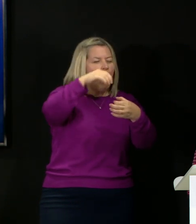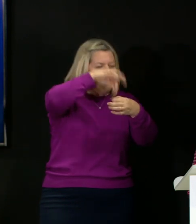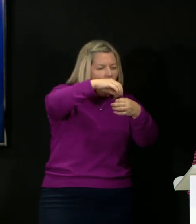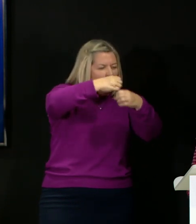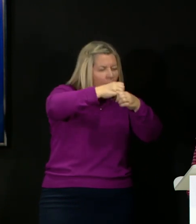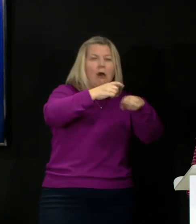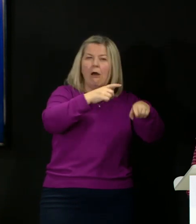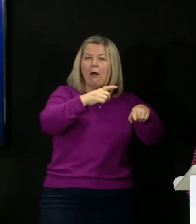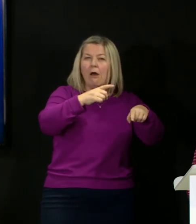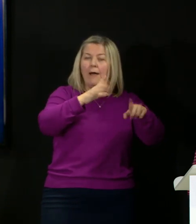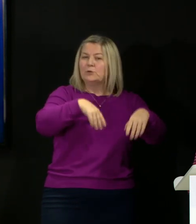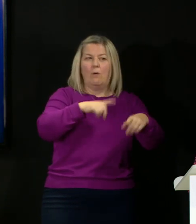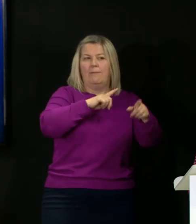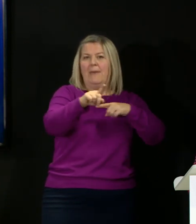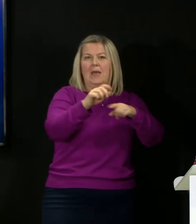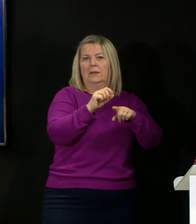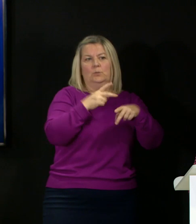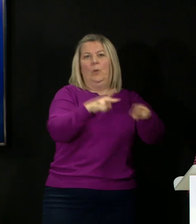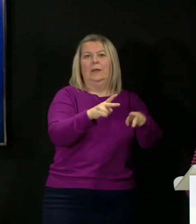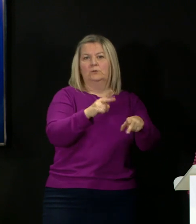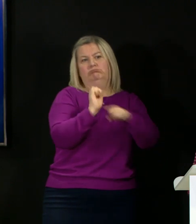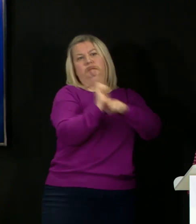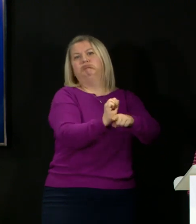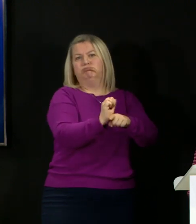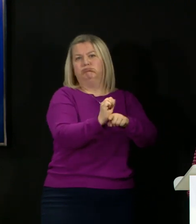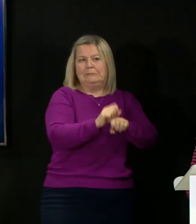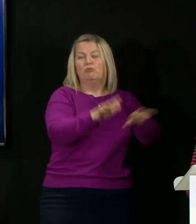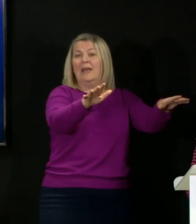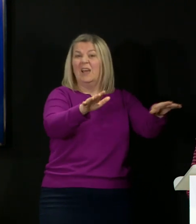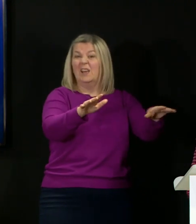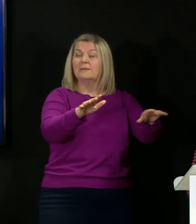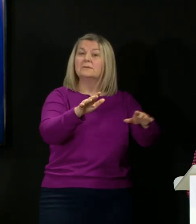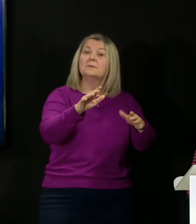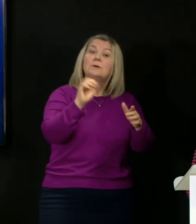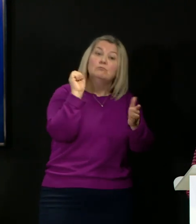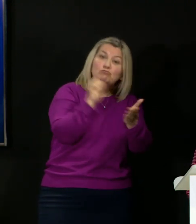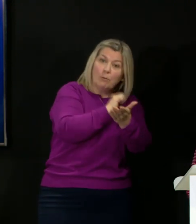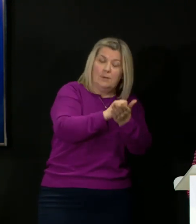a case. Good barrier nursing, good infection prevention and control, proper PPE, the right